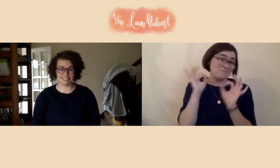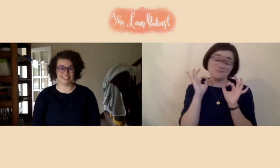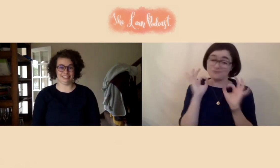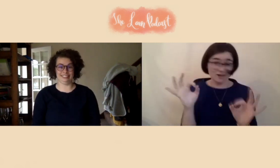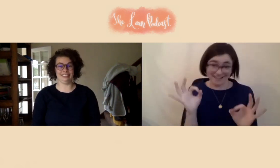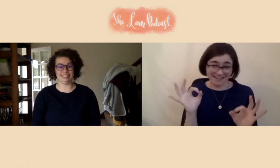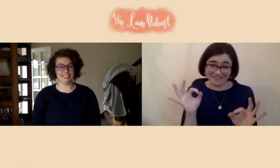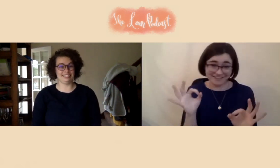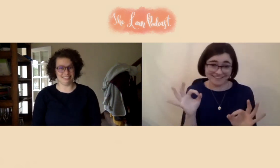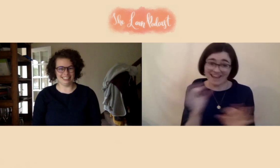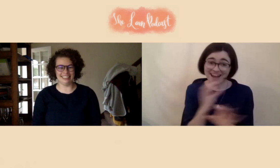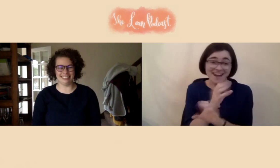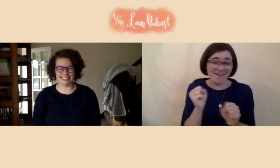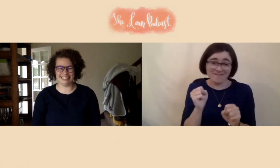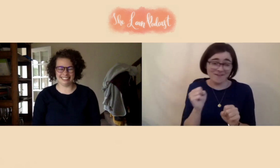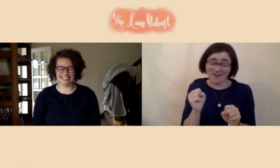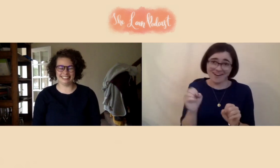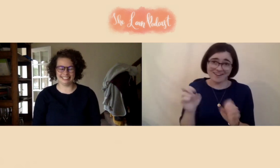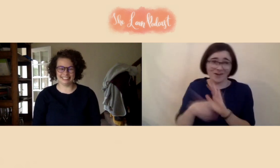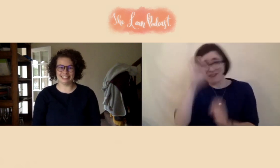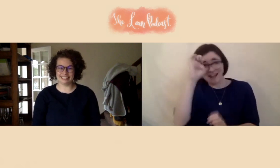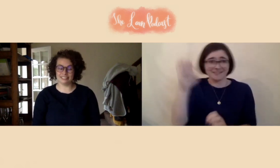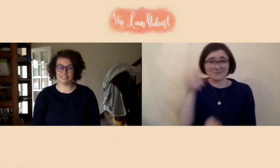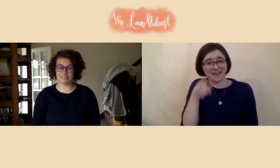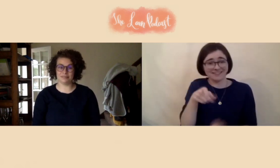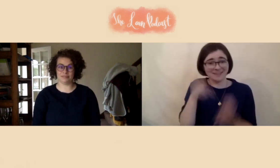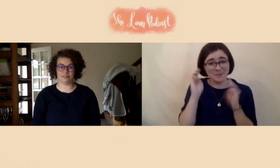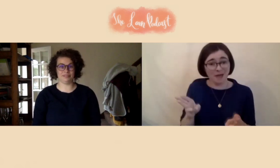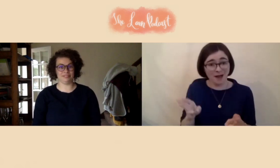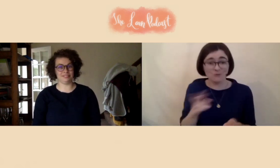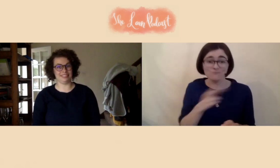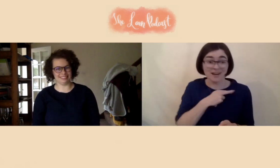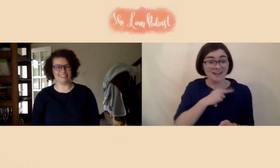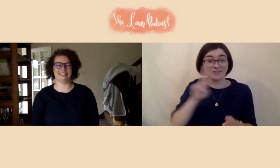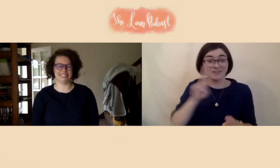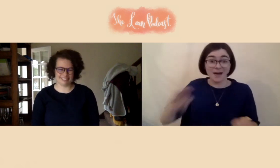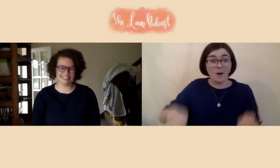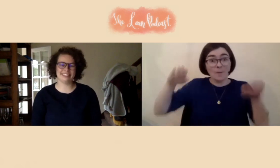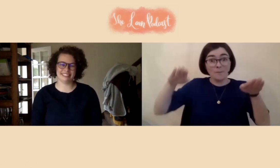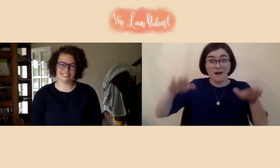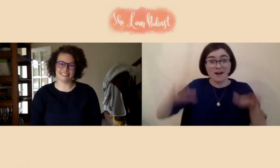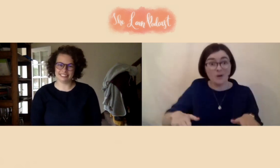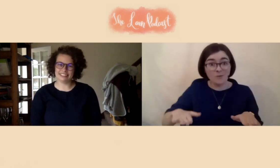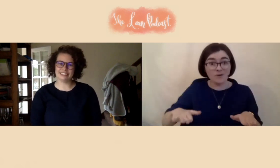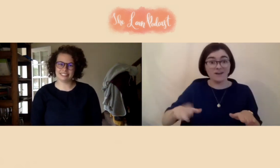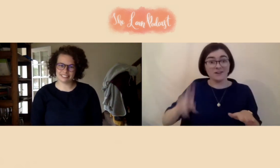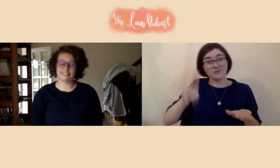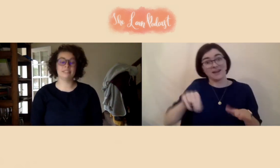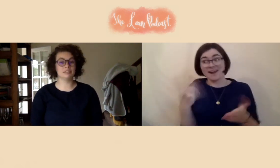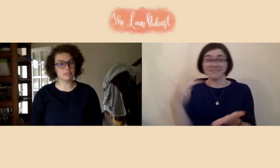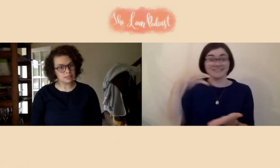You can change the heights. You can set that low and sit down, you can put it up higher, have a standing desk.